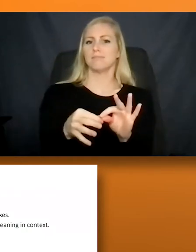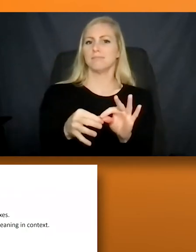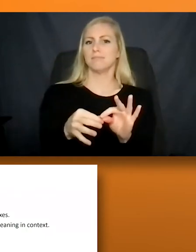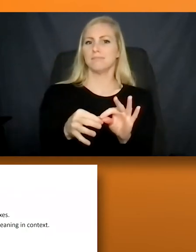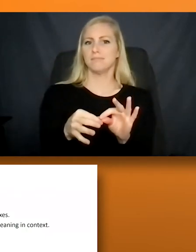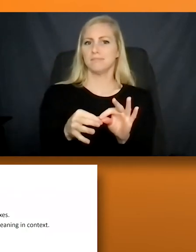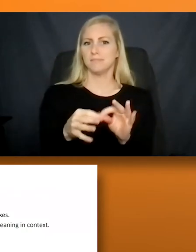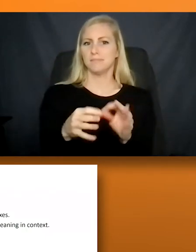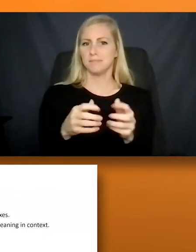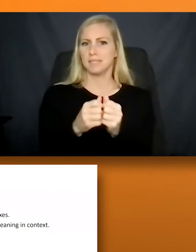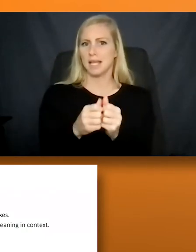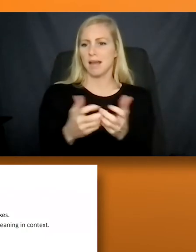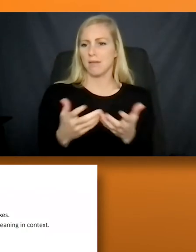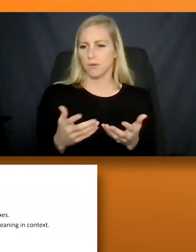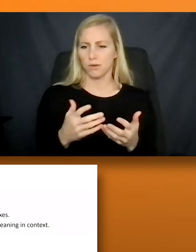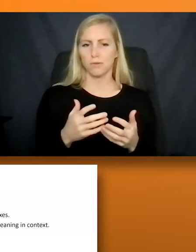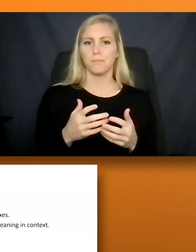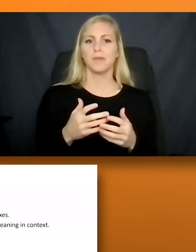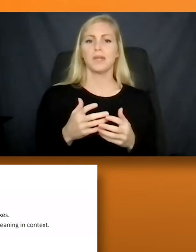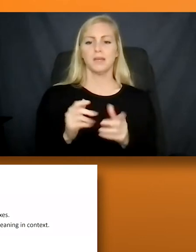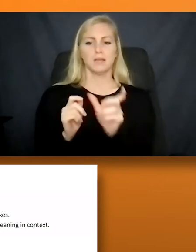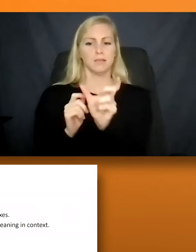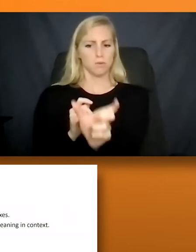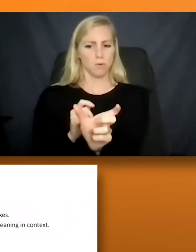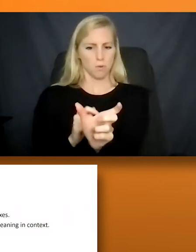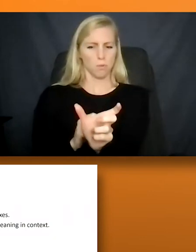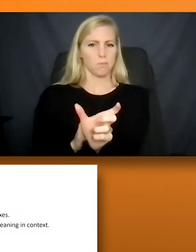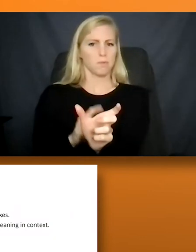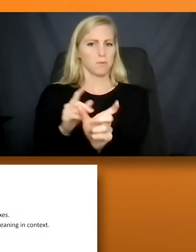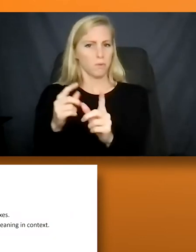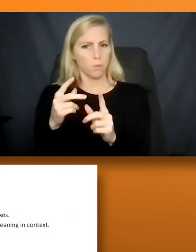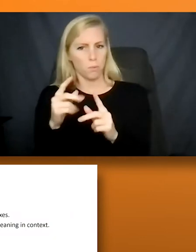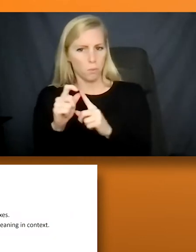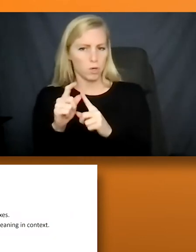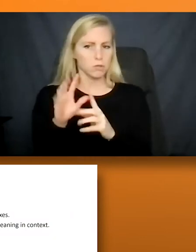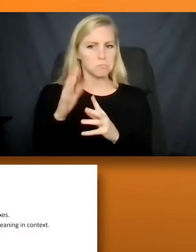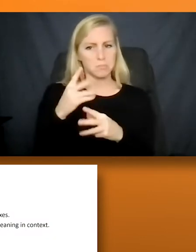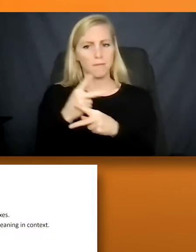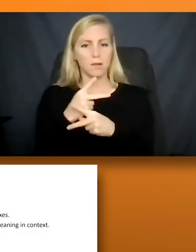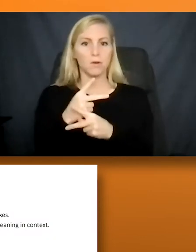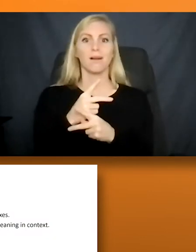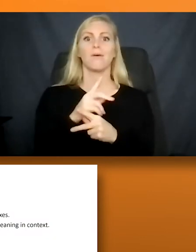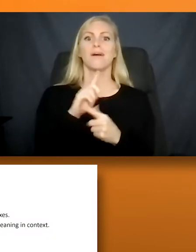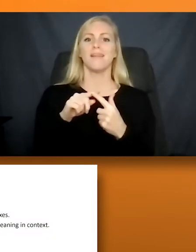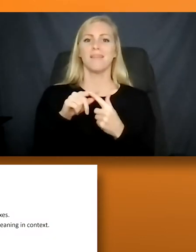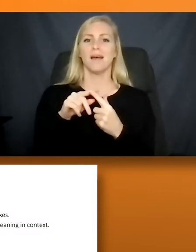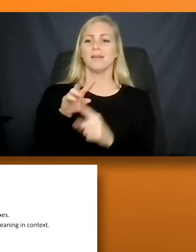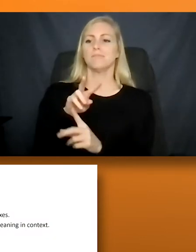how do I put that back into a sentence and make sure that I'm talking about the right word or the right meaning?